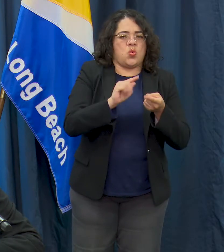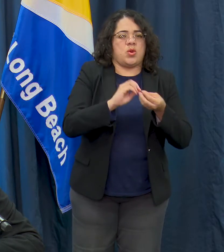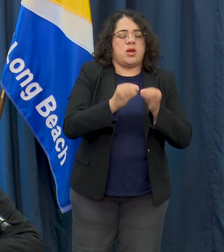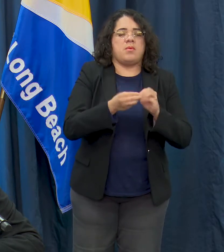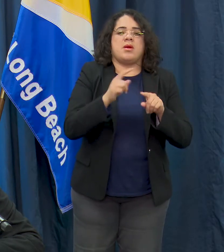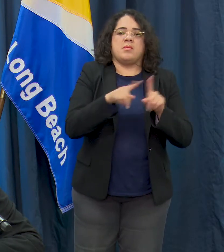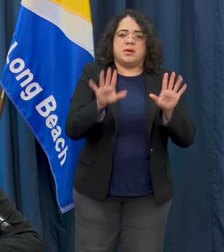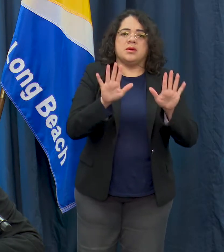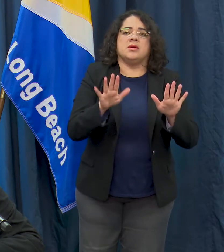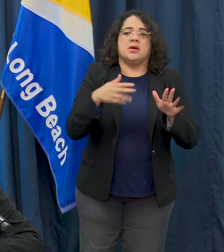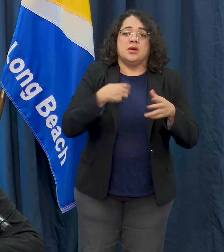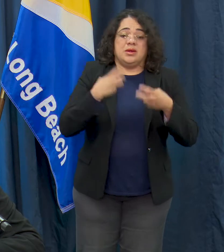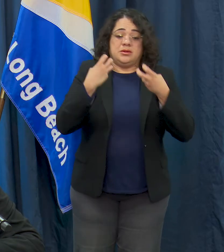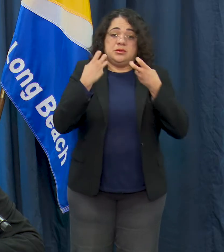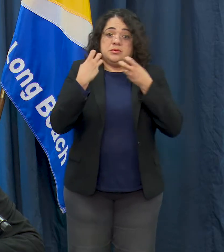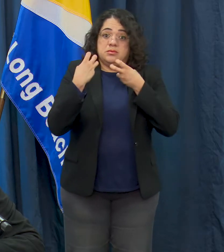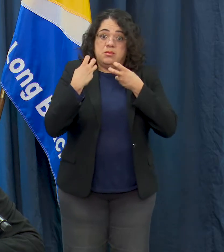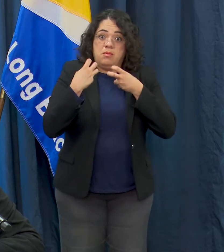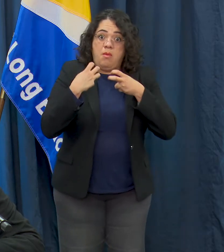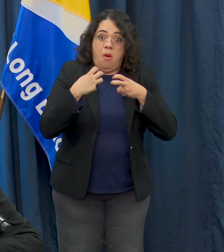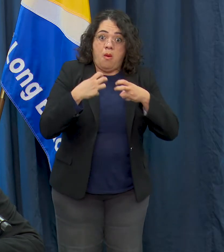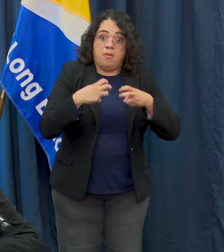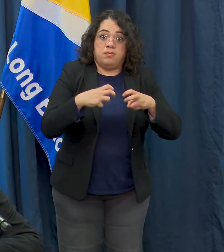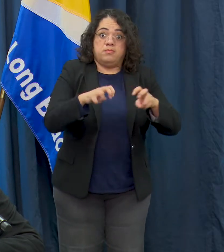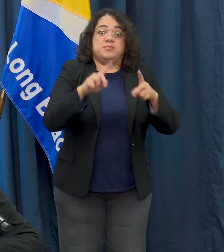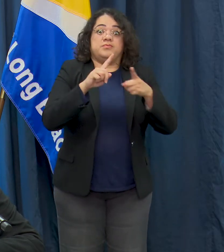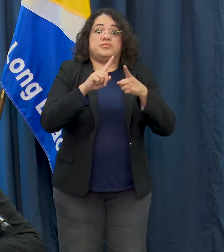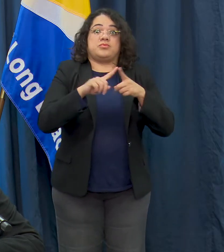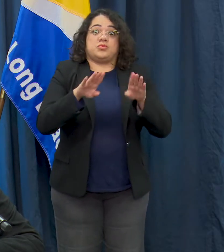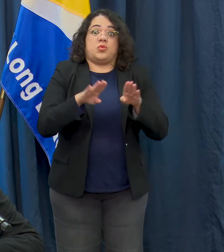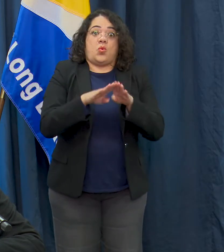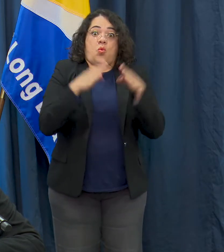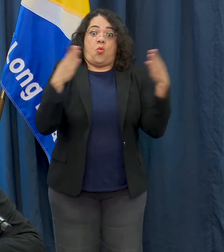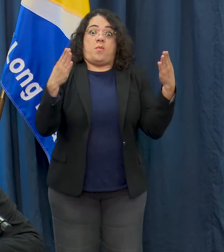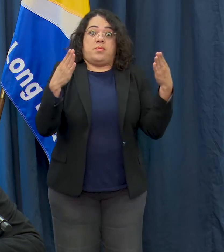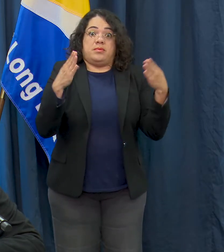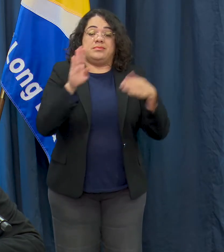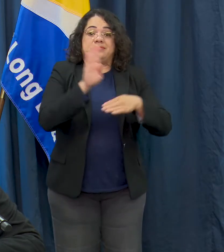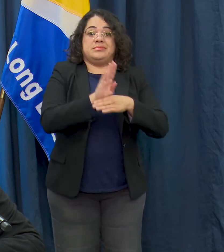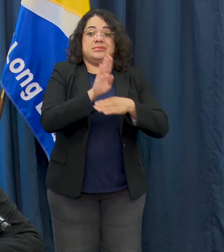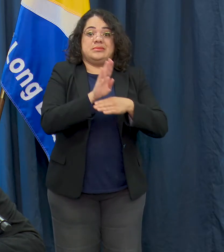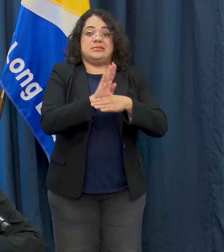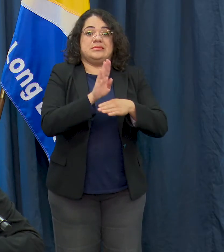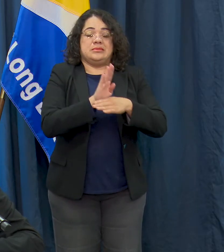move into these slow reopenings in the weeks ahead of us. There are 50